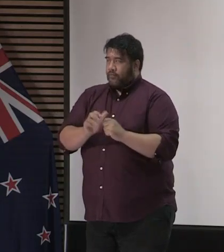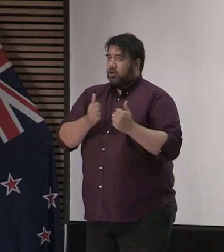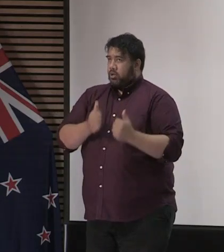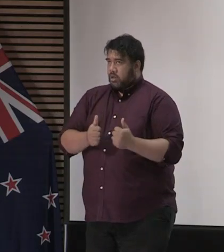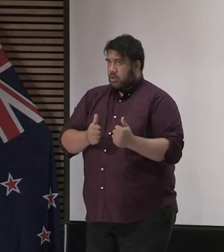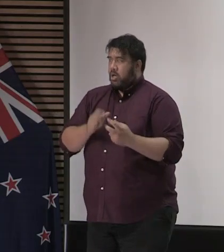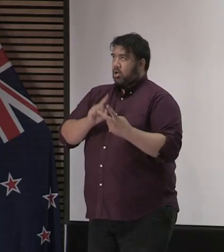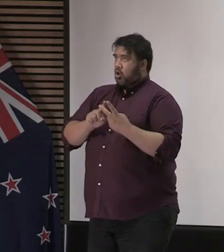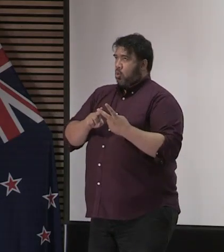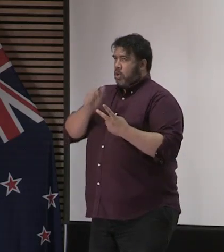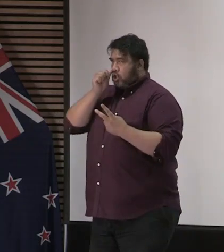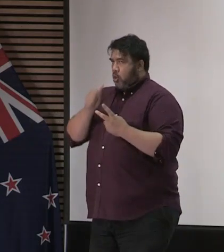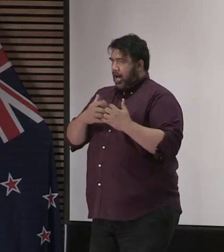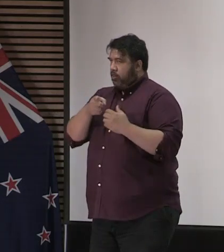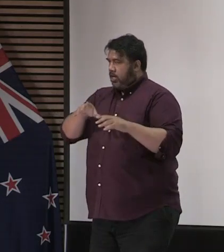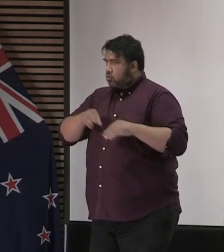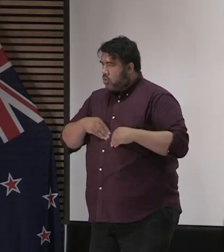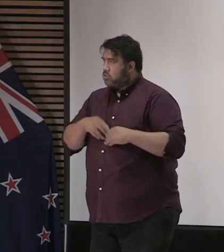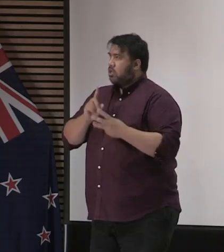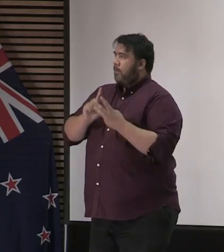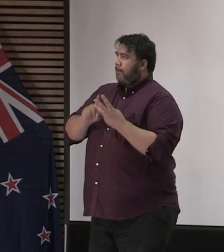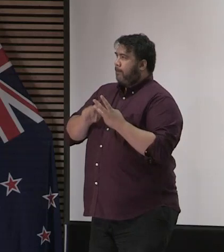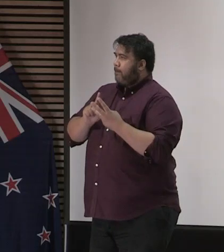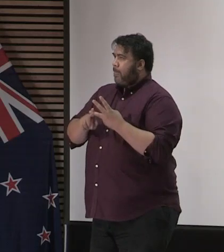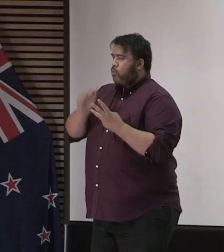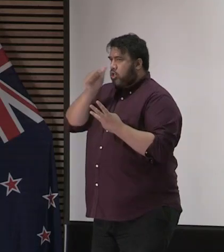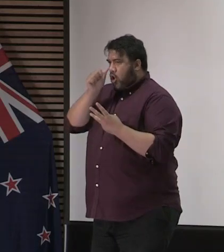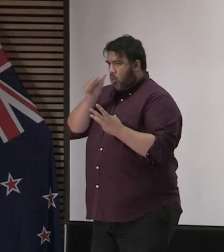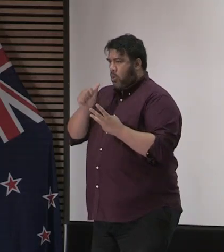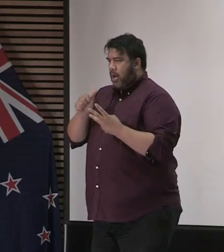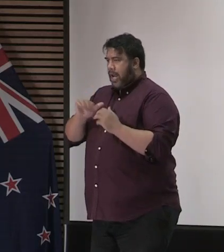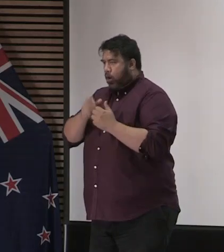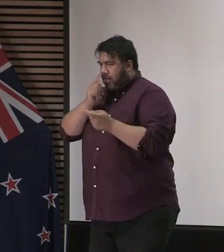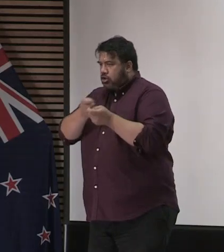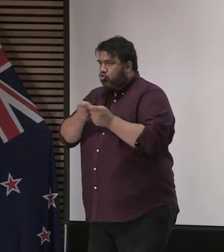out to achieve under Alert Level 4 - a low number of